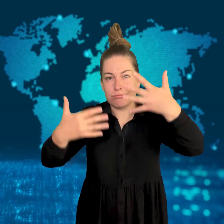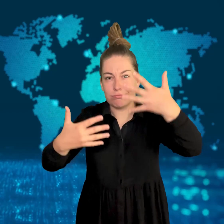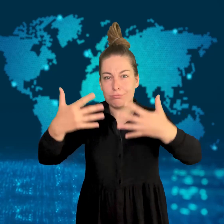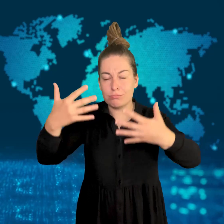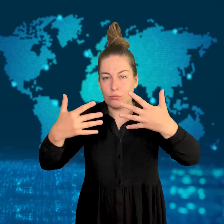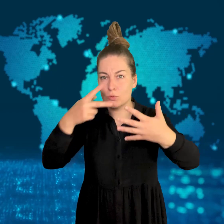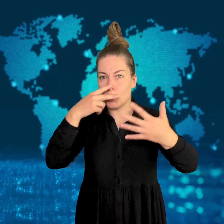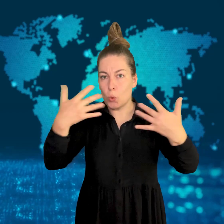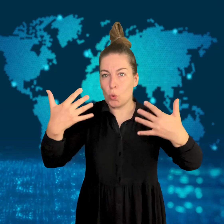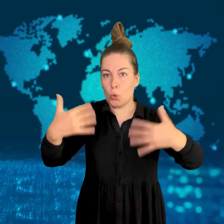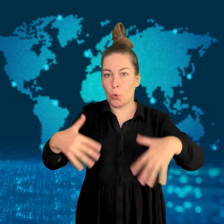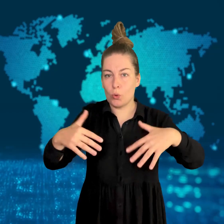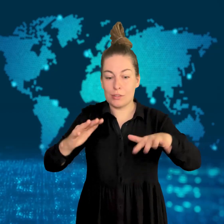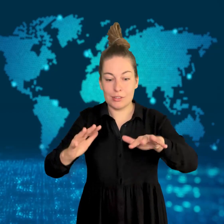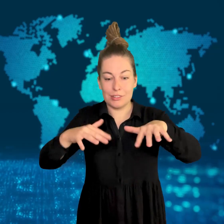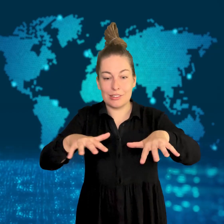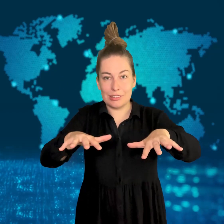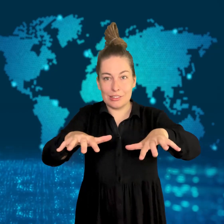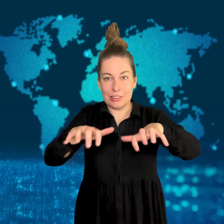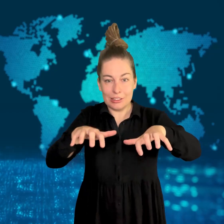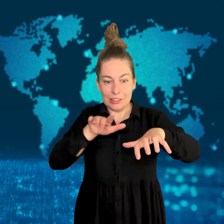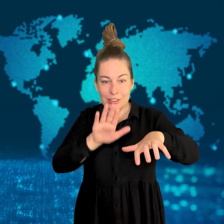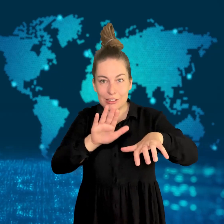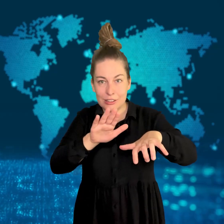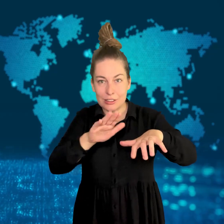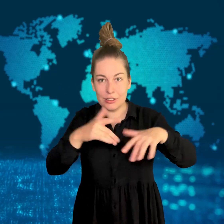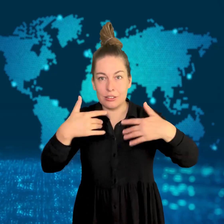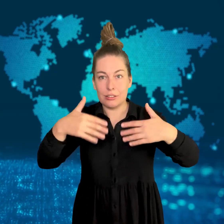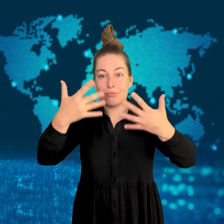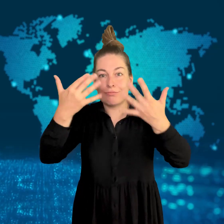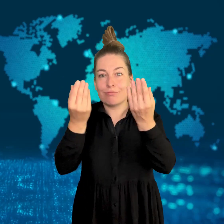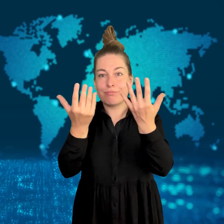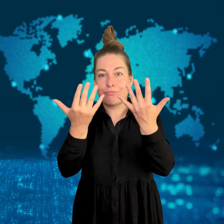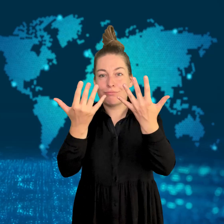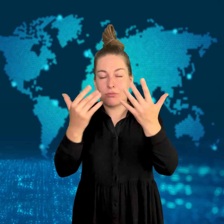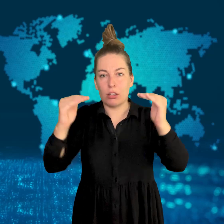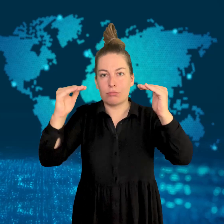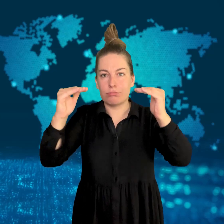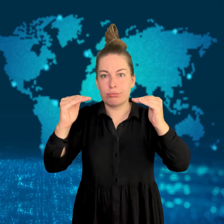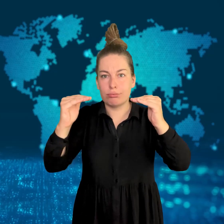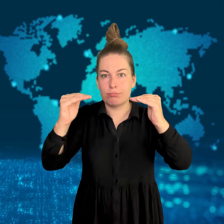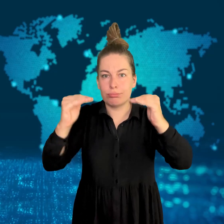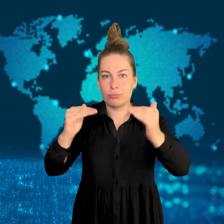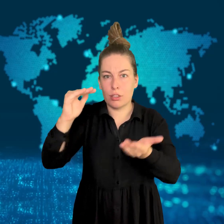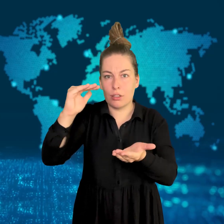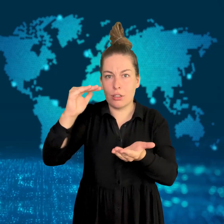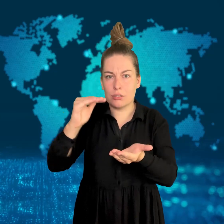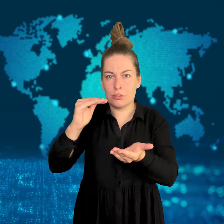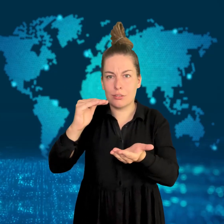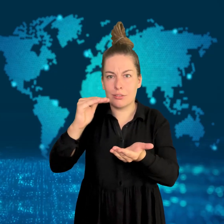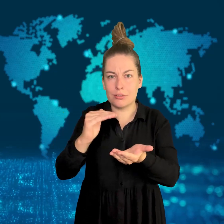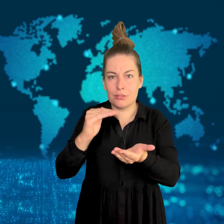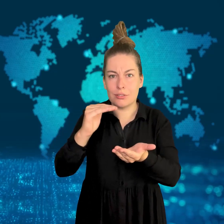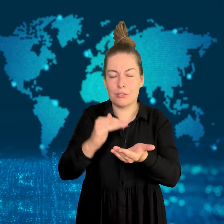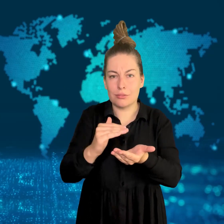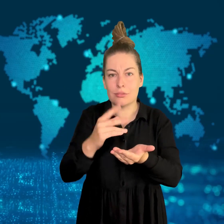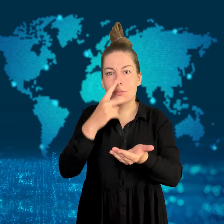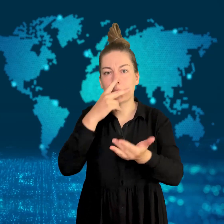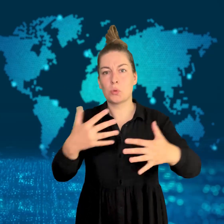That author, Dr Caroline Holmes, spoke of "tumbling" amounts of